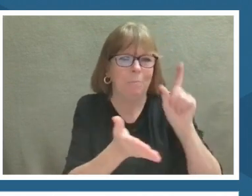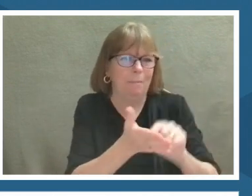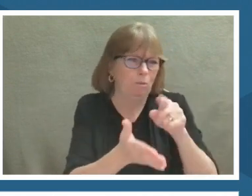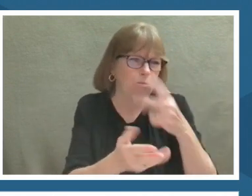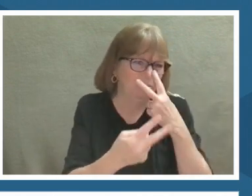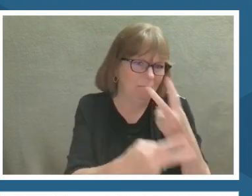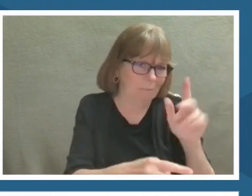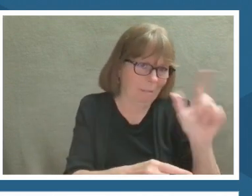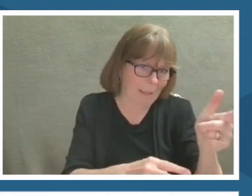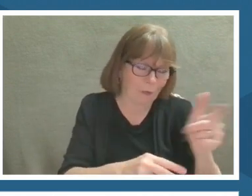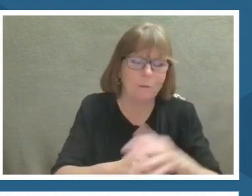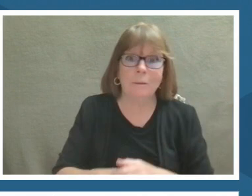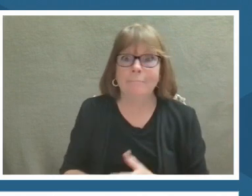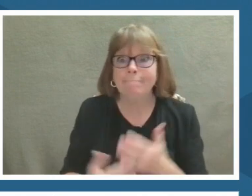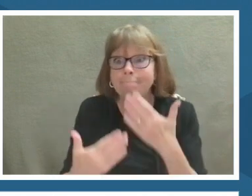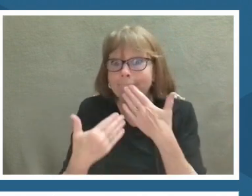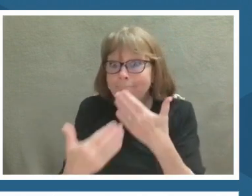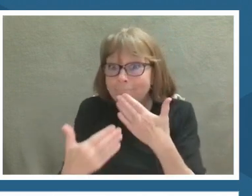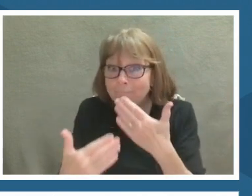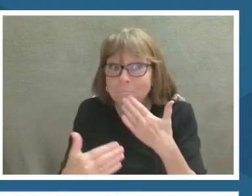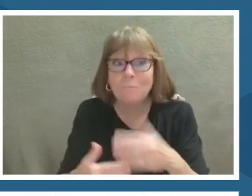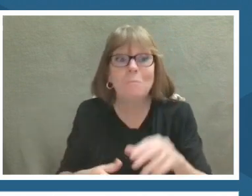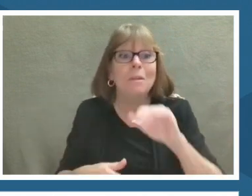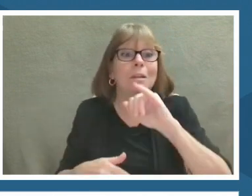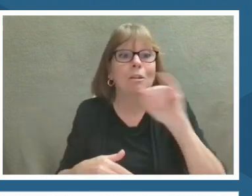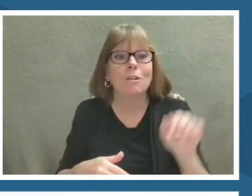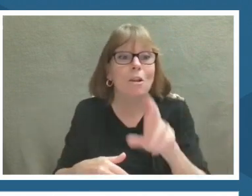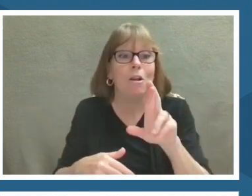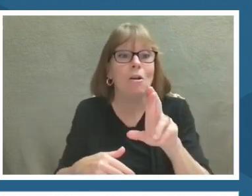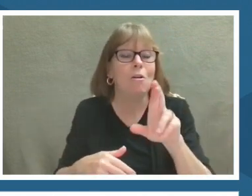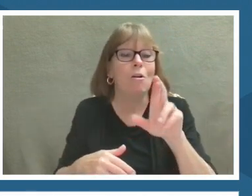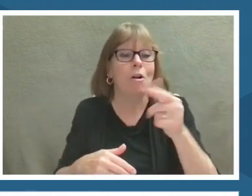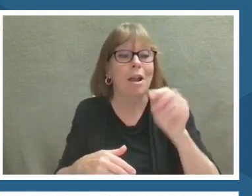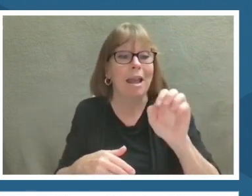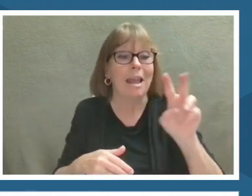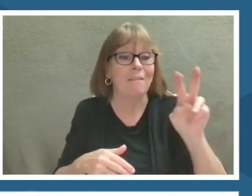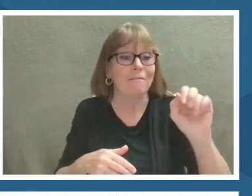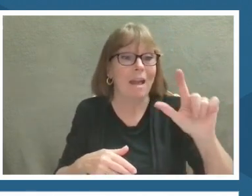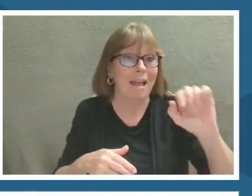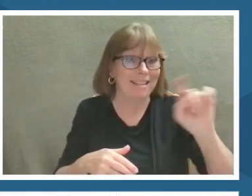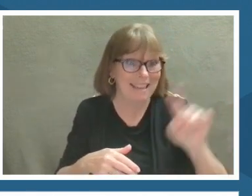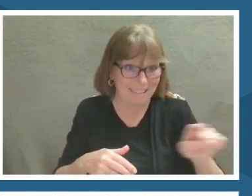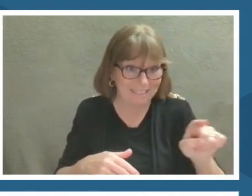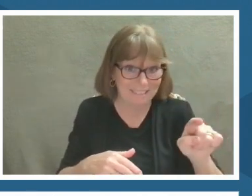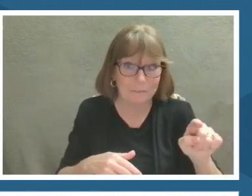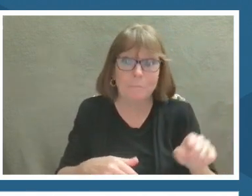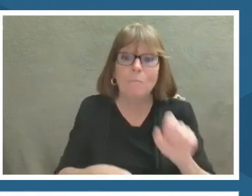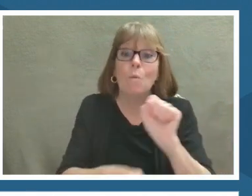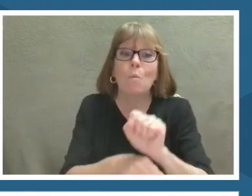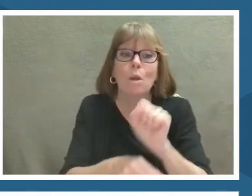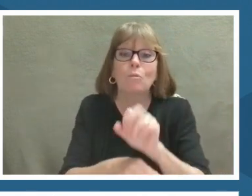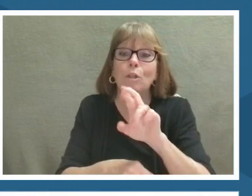here thanks to dr jorge valdez who works